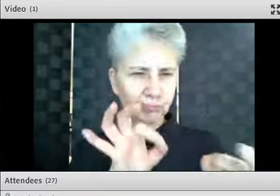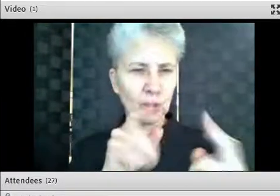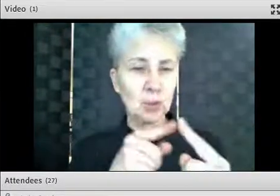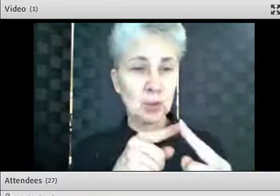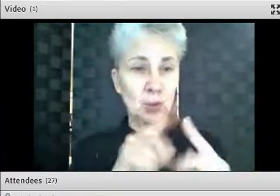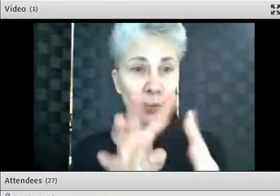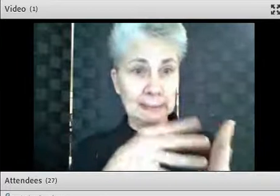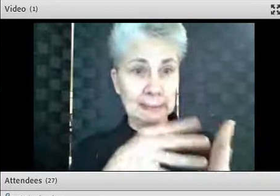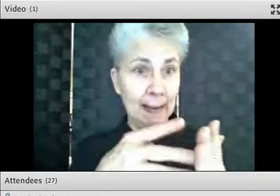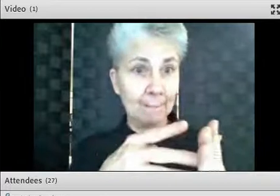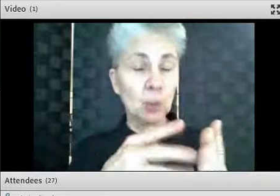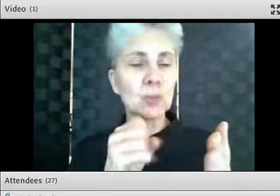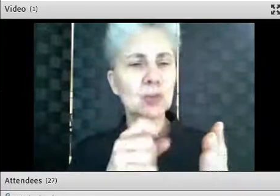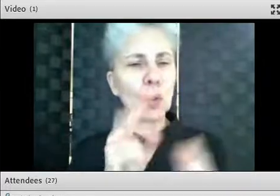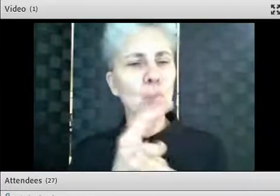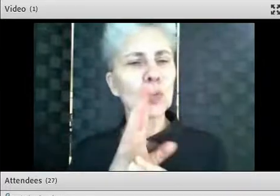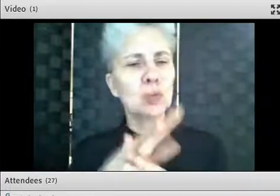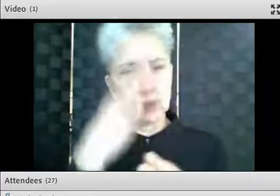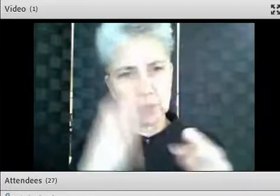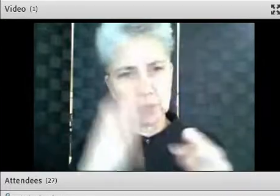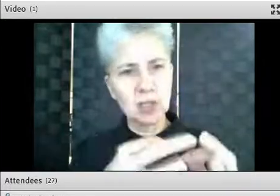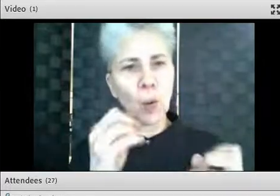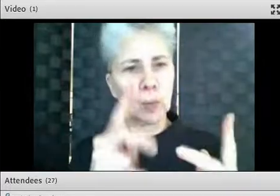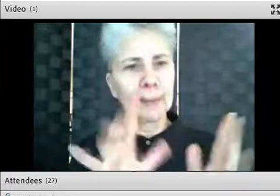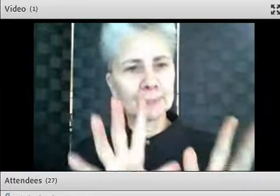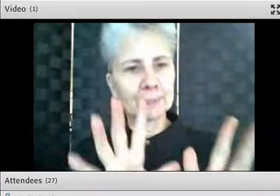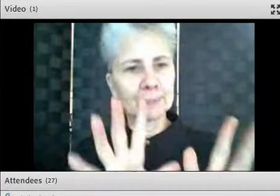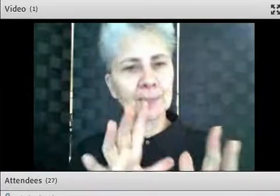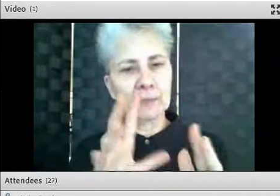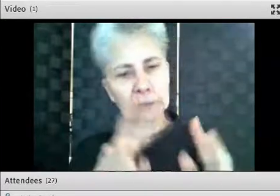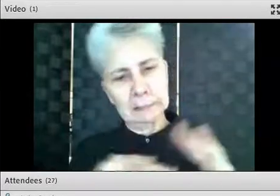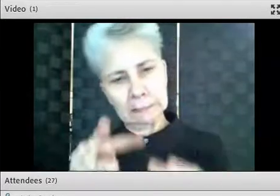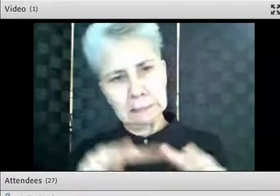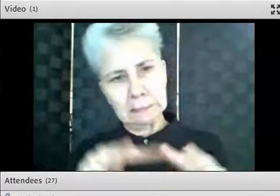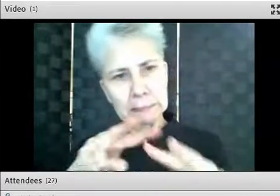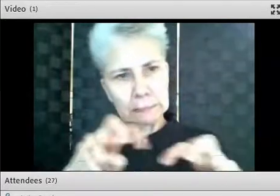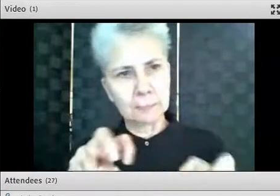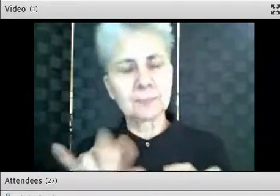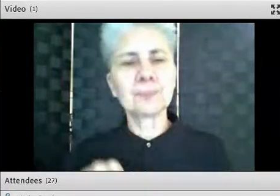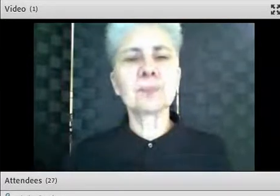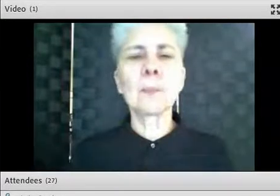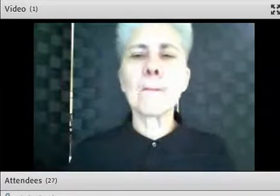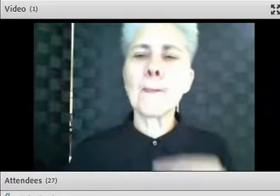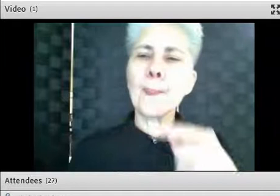so just use your judgment, okay? Use your judgment. It's just like what I just said.